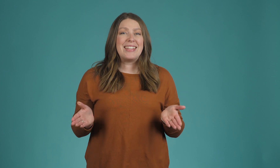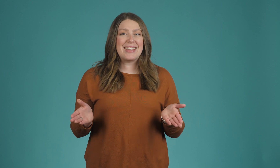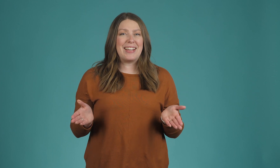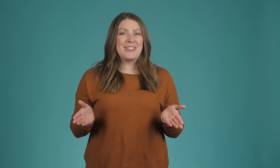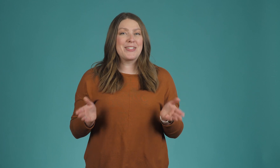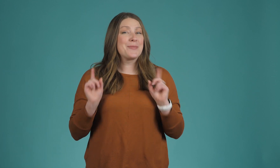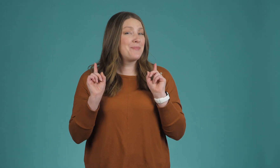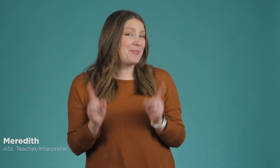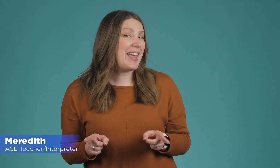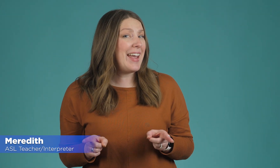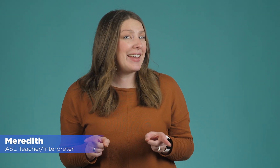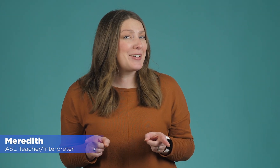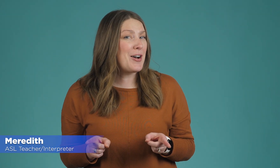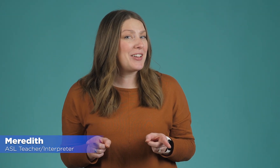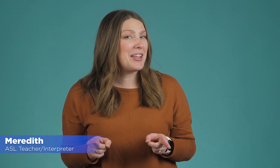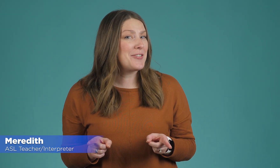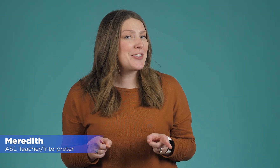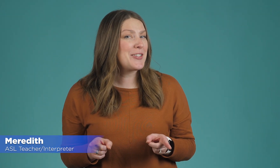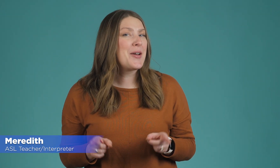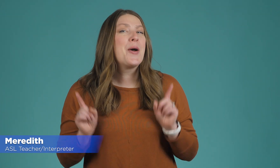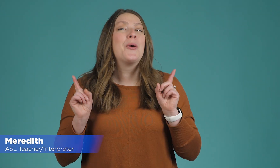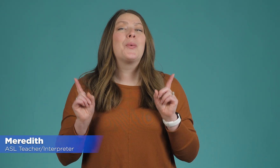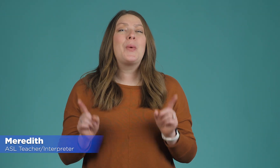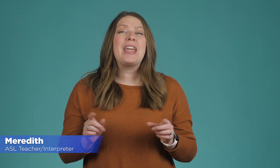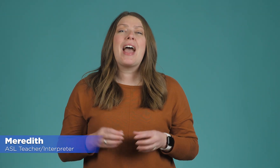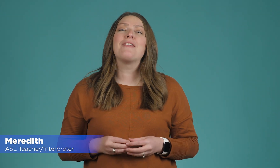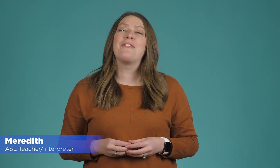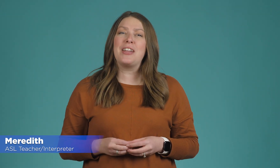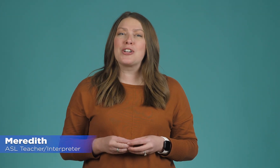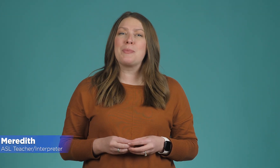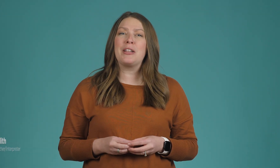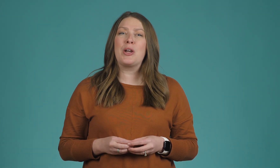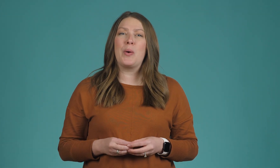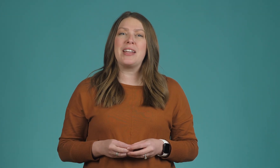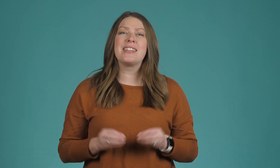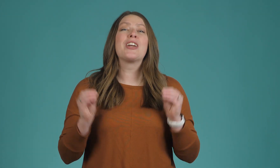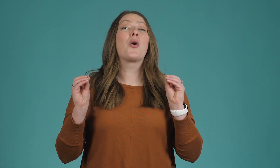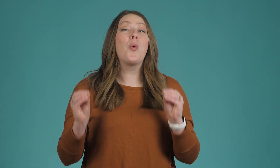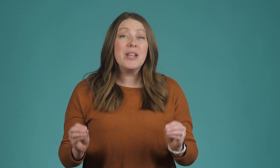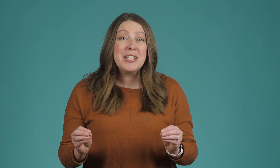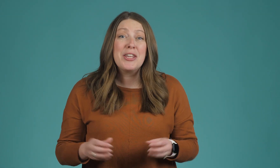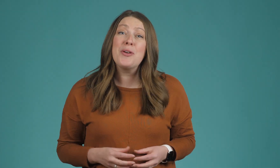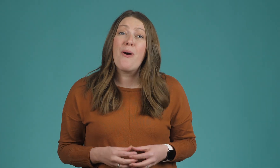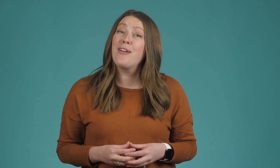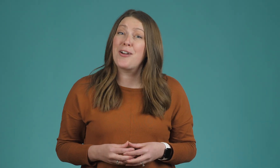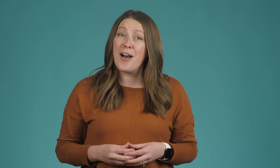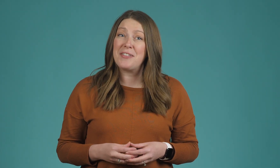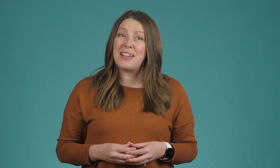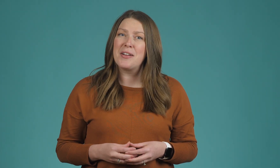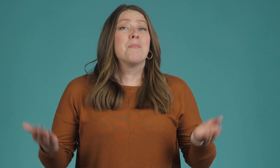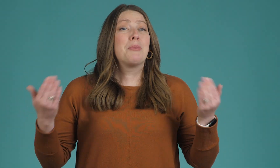Hey Signers and coffee lovers. We have a fingerspelling quiz quizzing you on coffee.